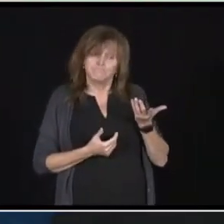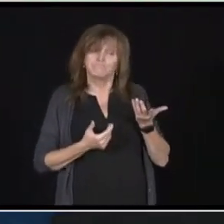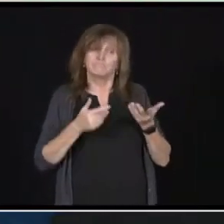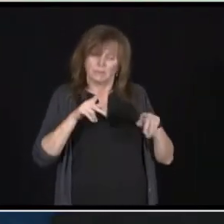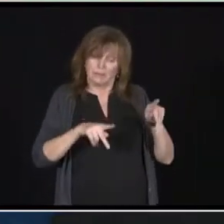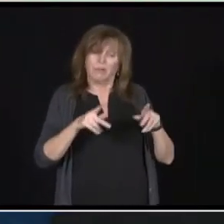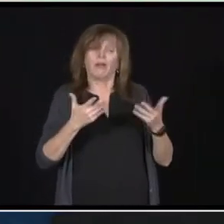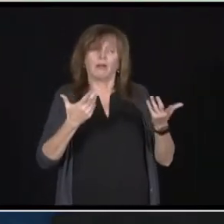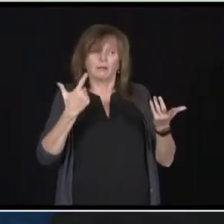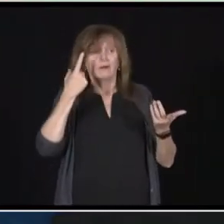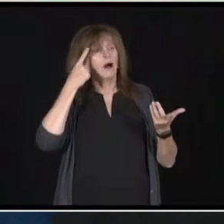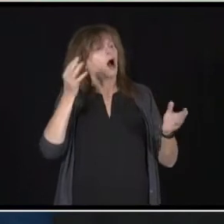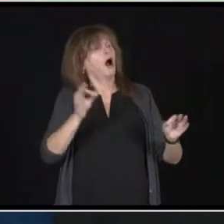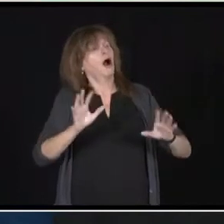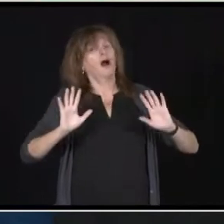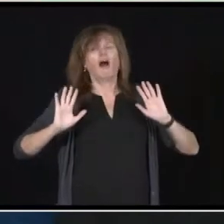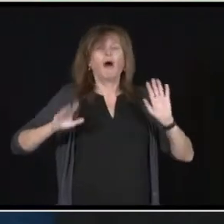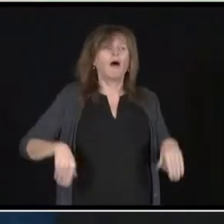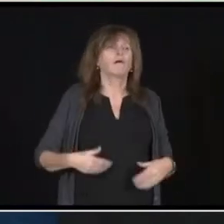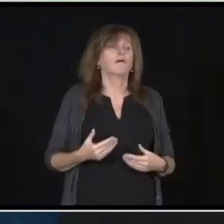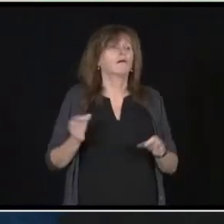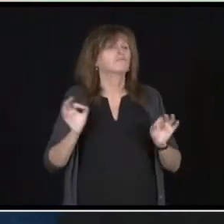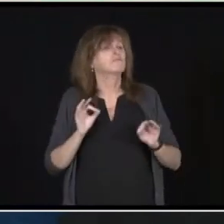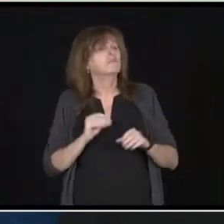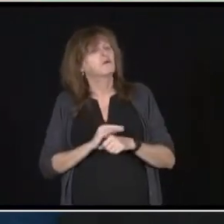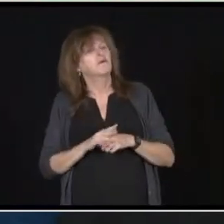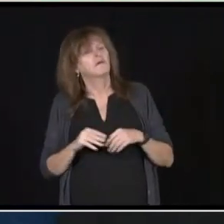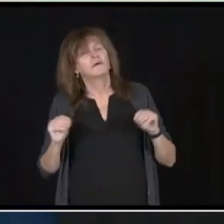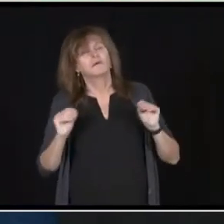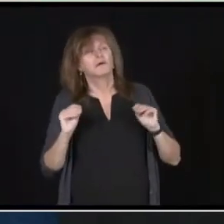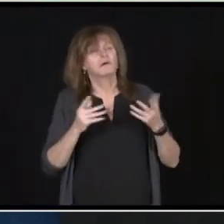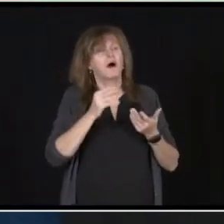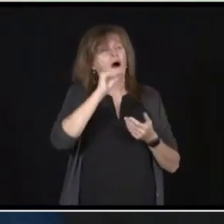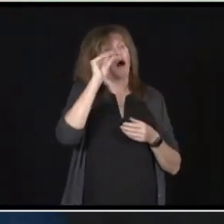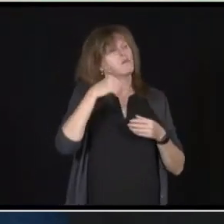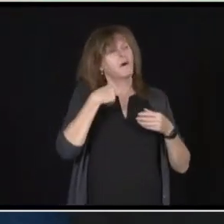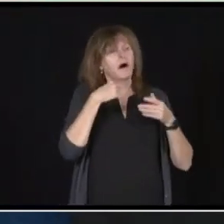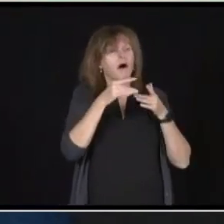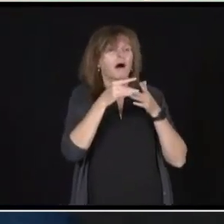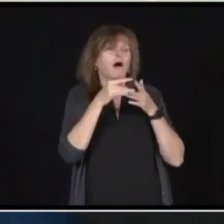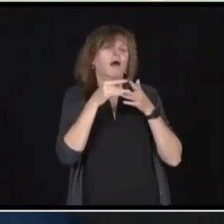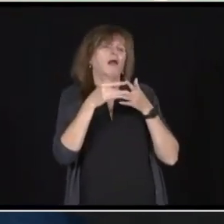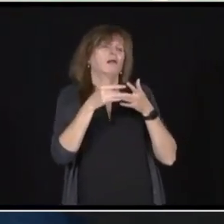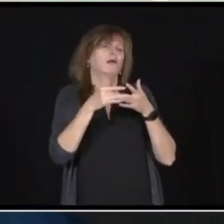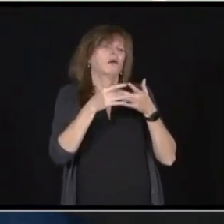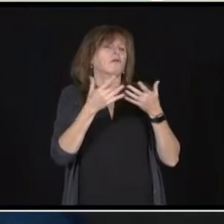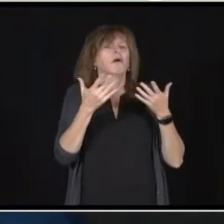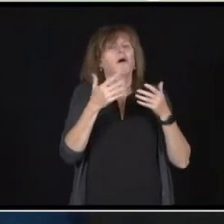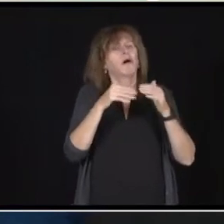I think all of us let her guard down a little bit. We saw the cases go down.